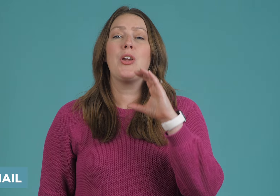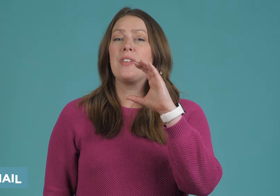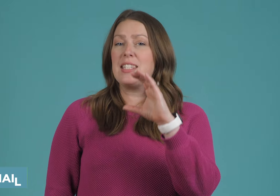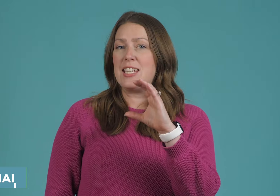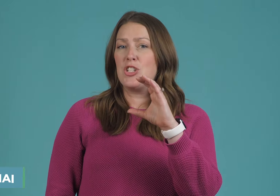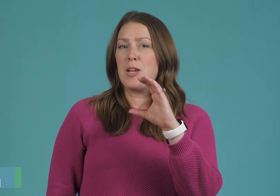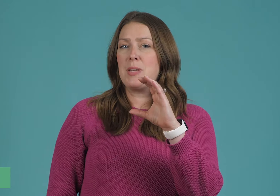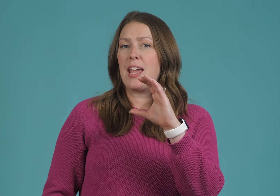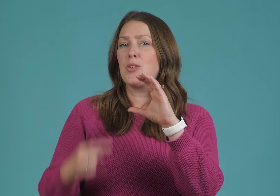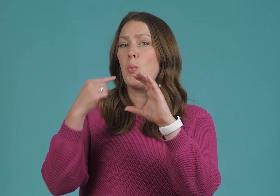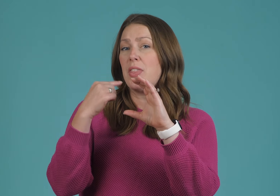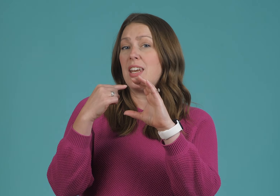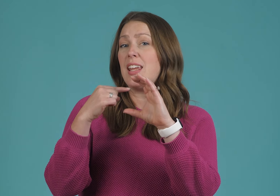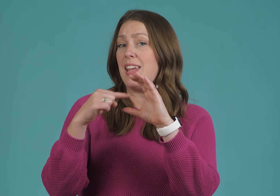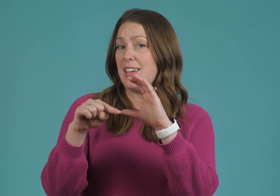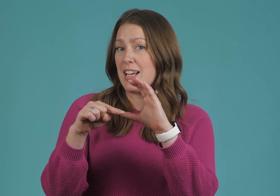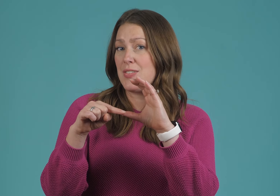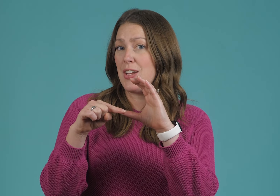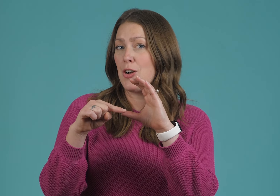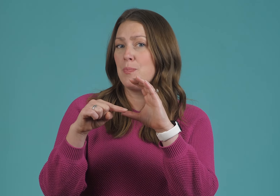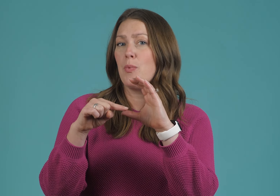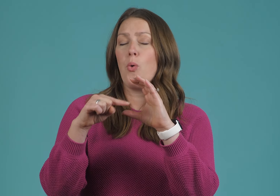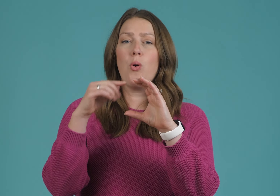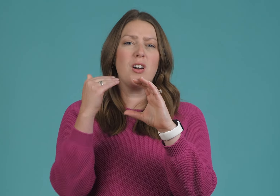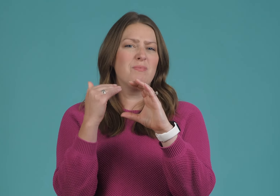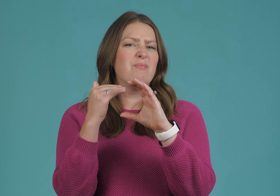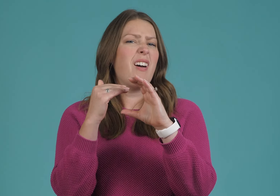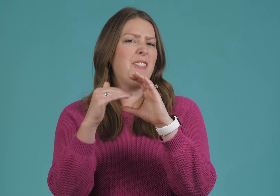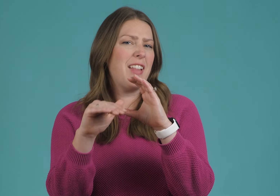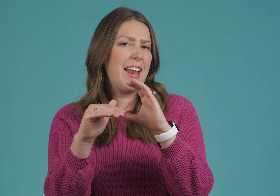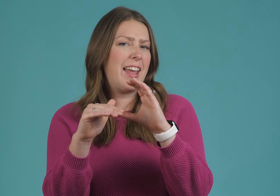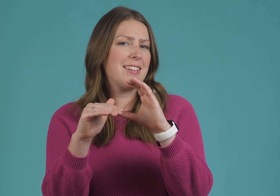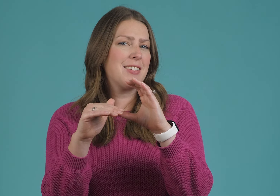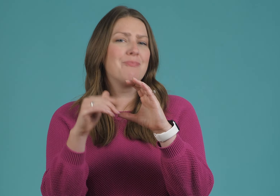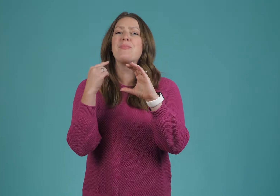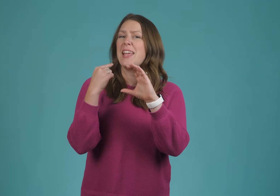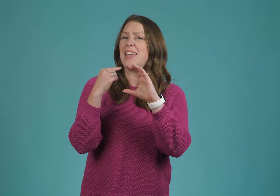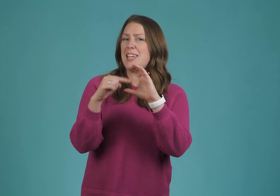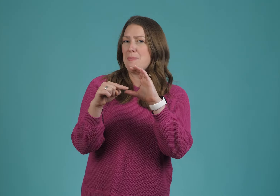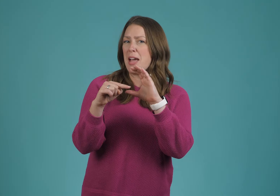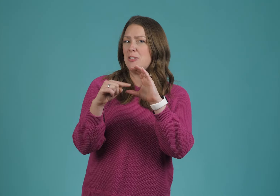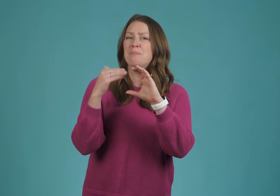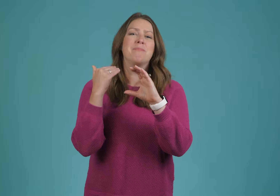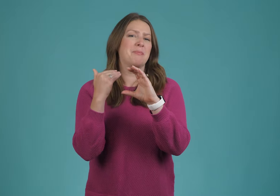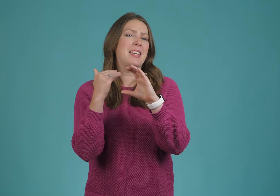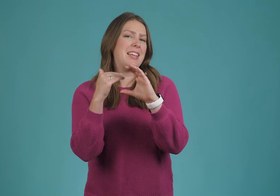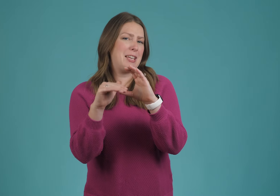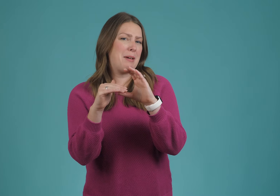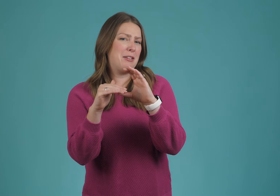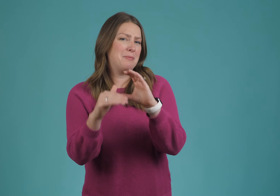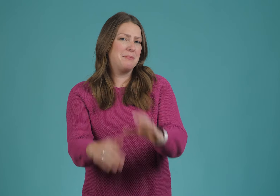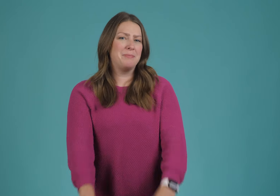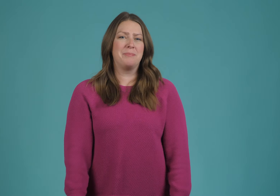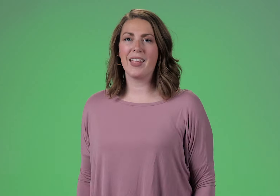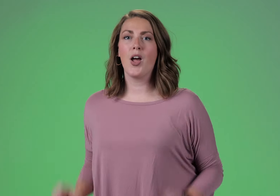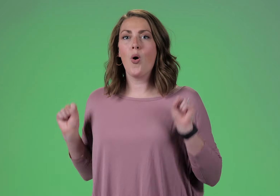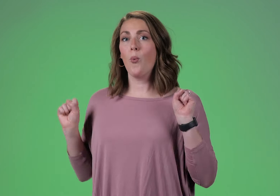You have a C shaped hand with an index finger or a flat hand. Email. Email.